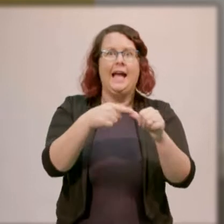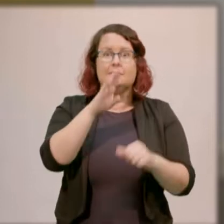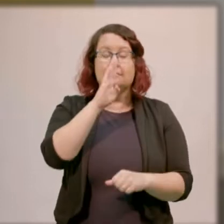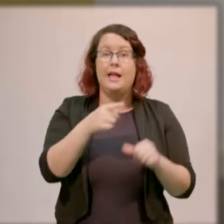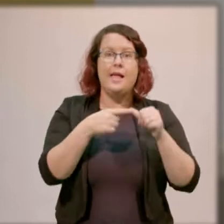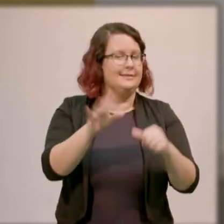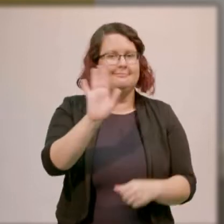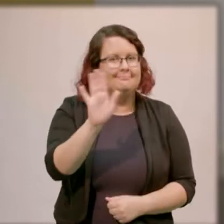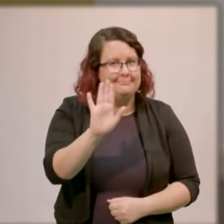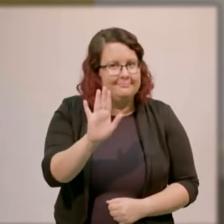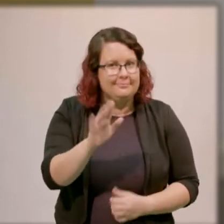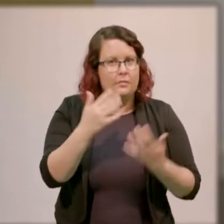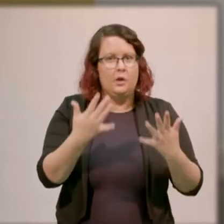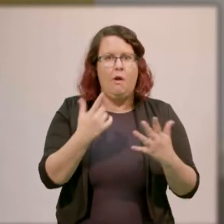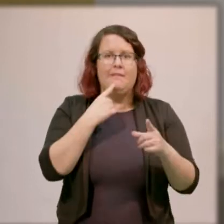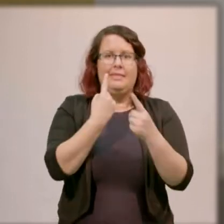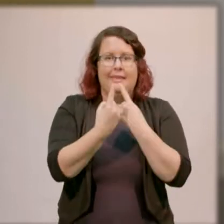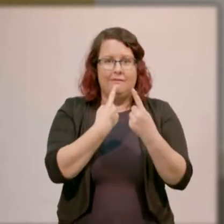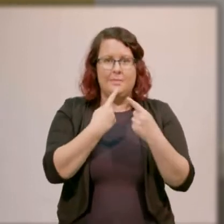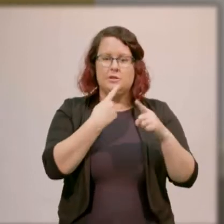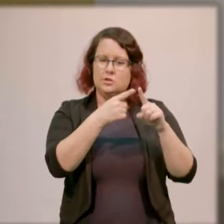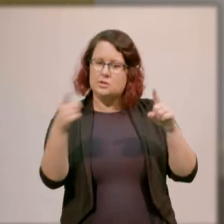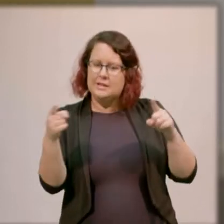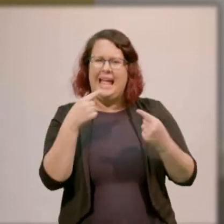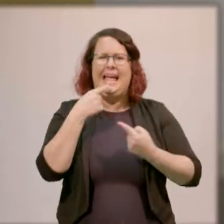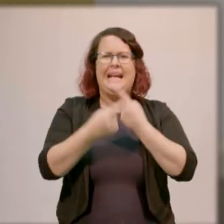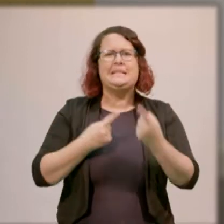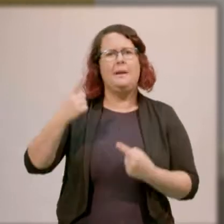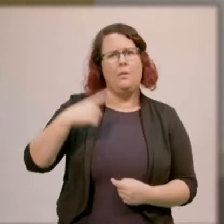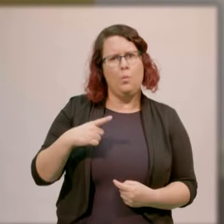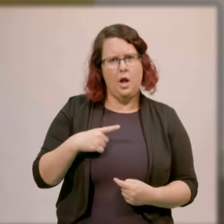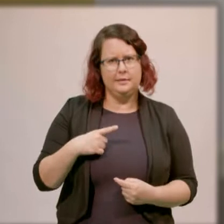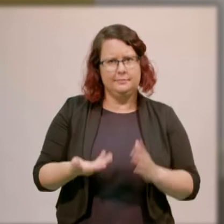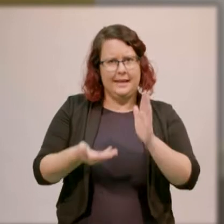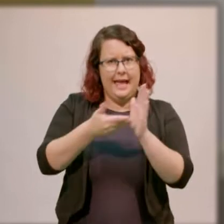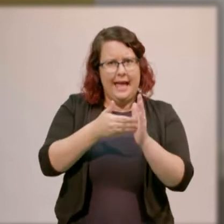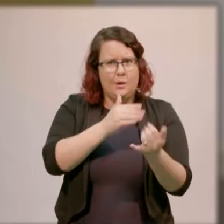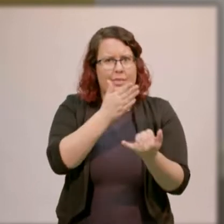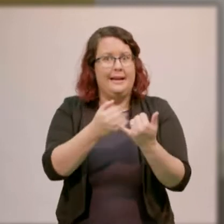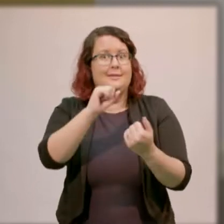You'll often find the instruction to explain your answer added on to the end of questions,